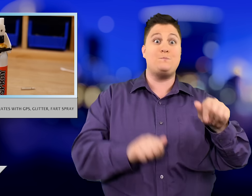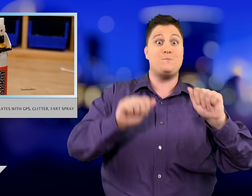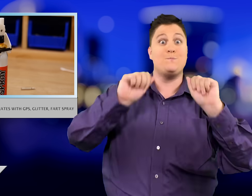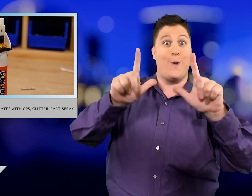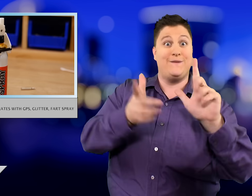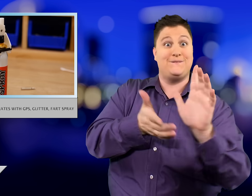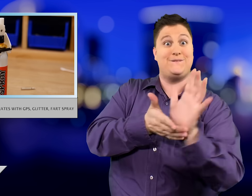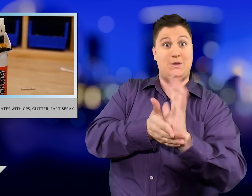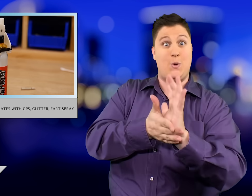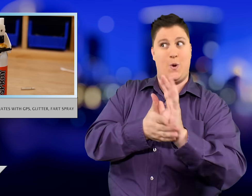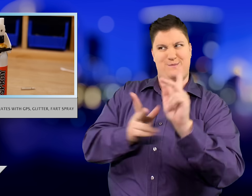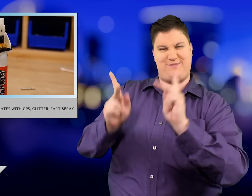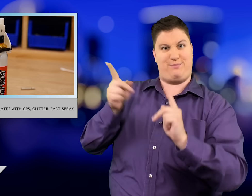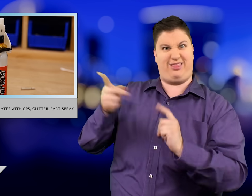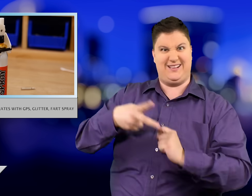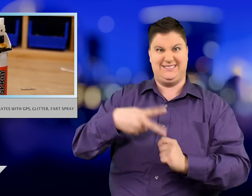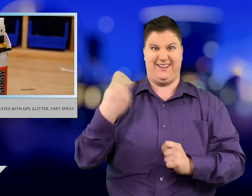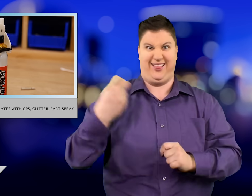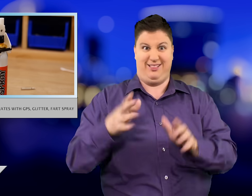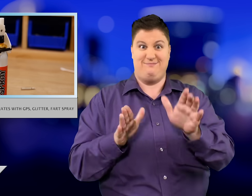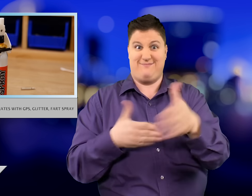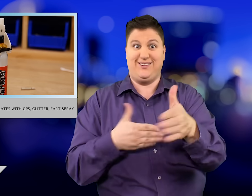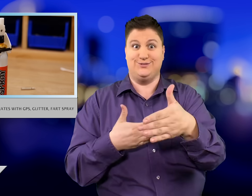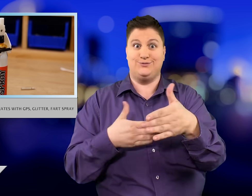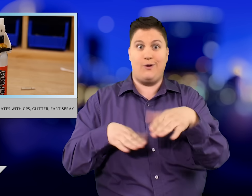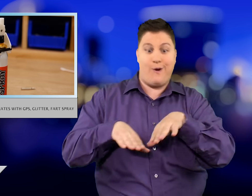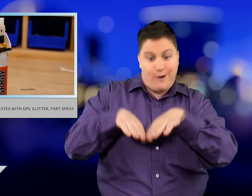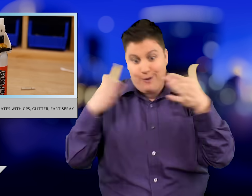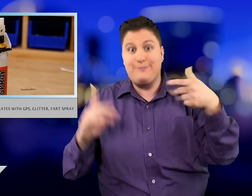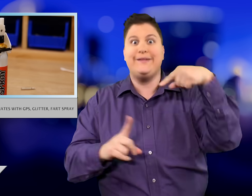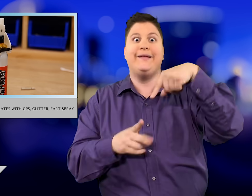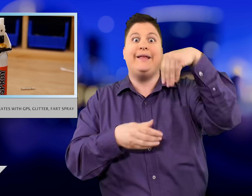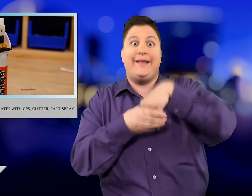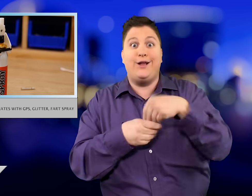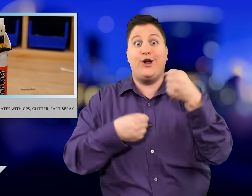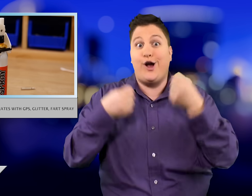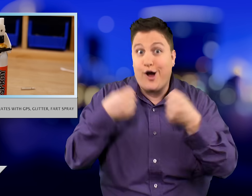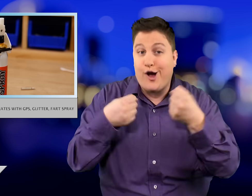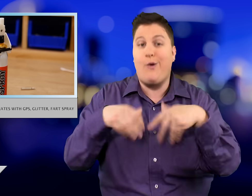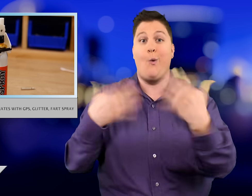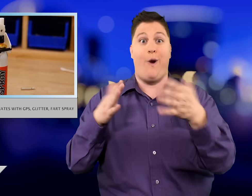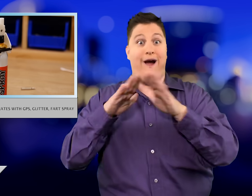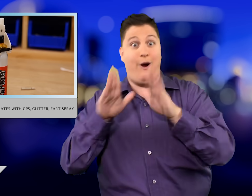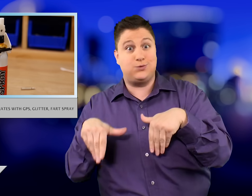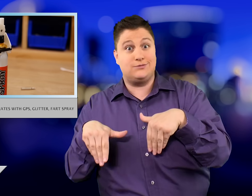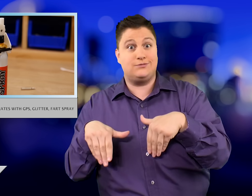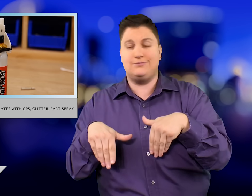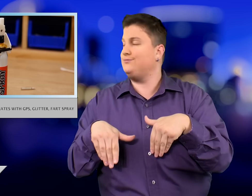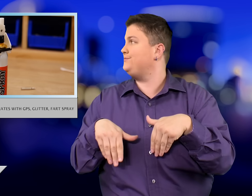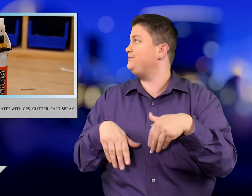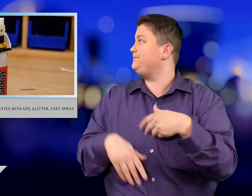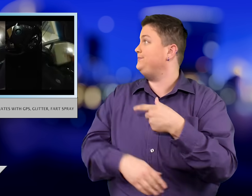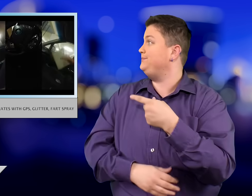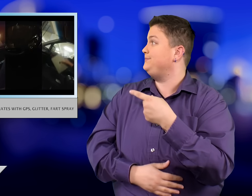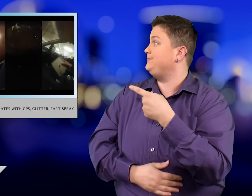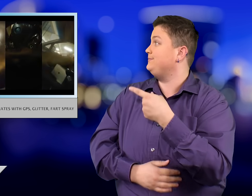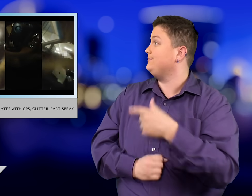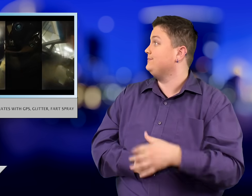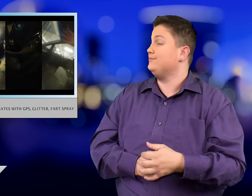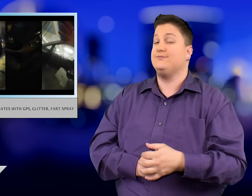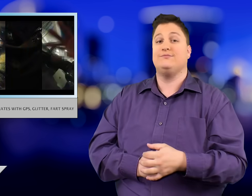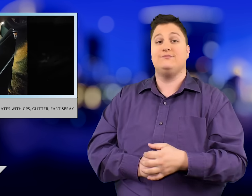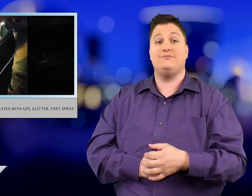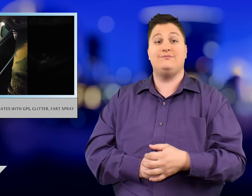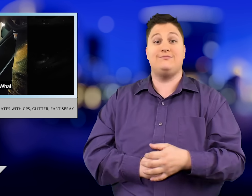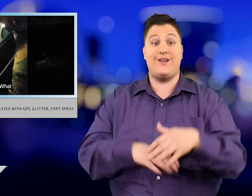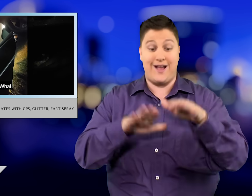Rober posted a video of the thieves opening the packages in cars or at home.